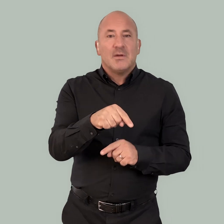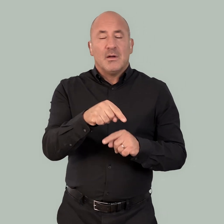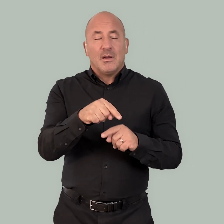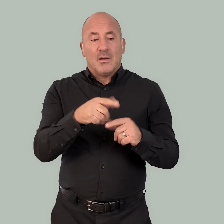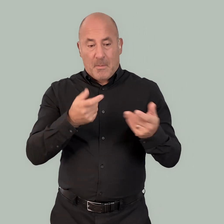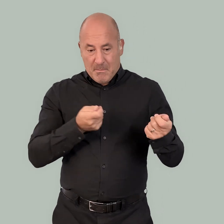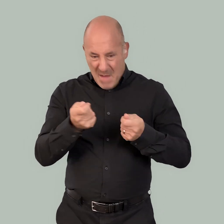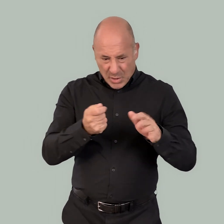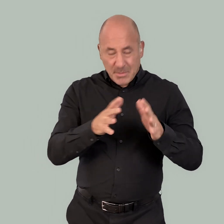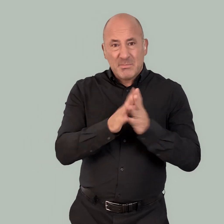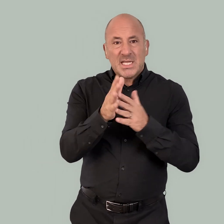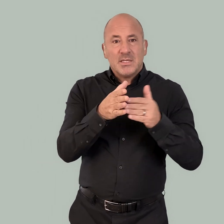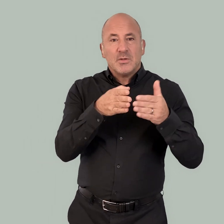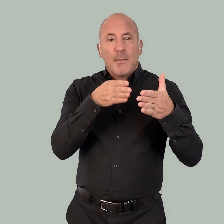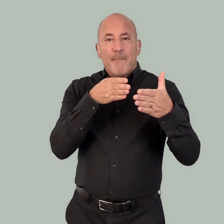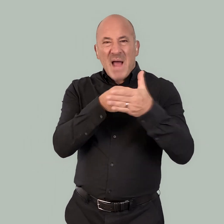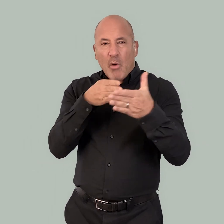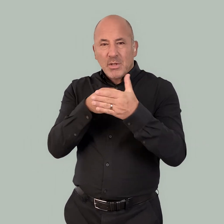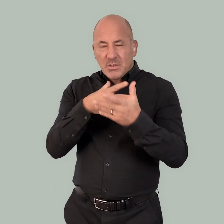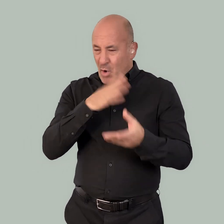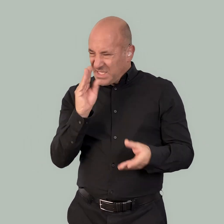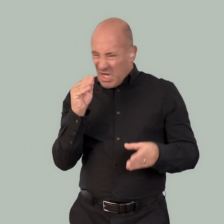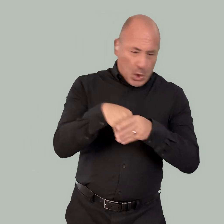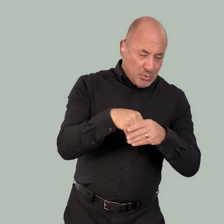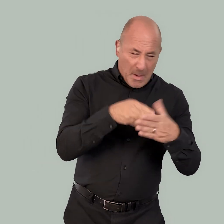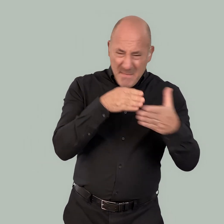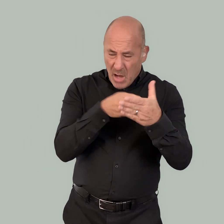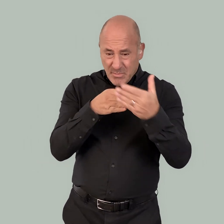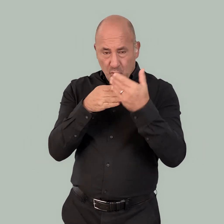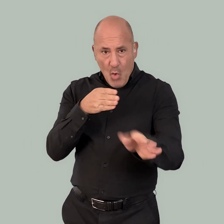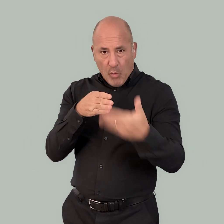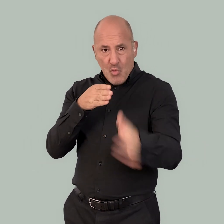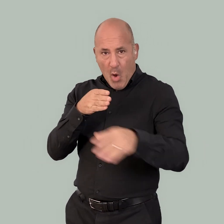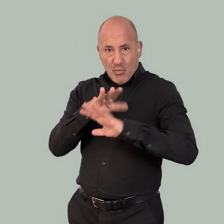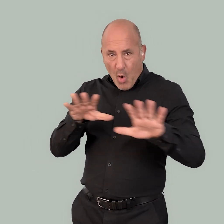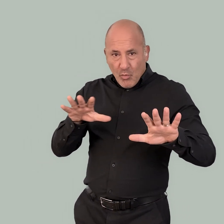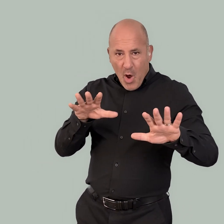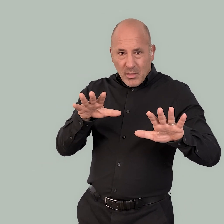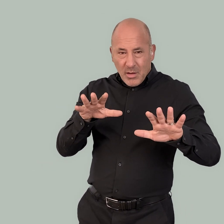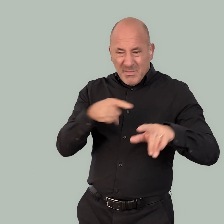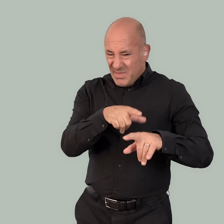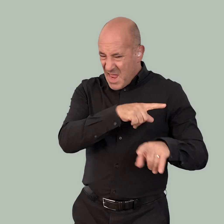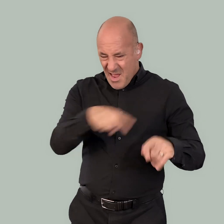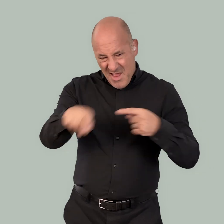in ways that remove barriers to their inclusion in society